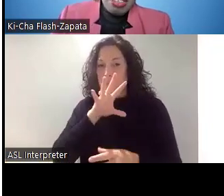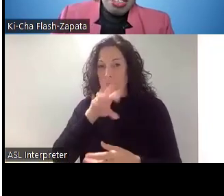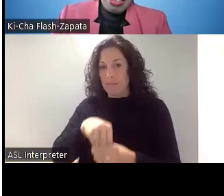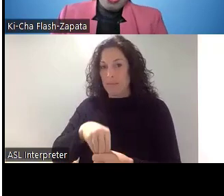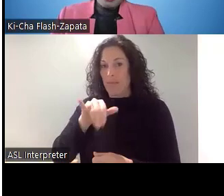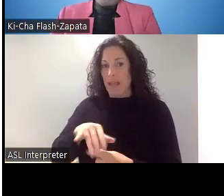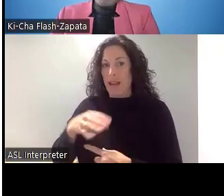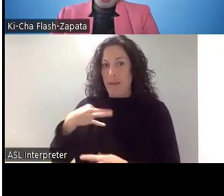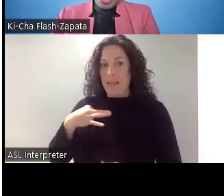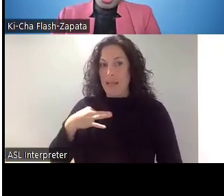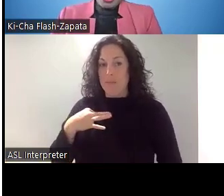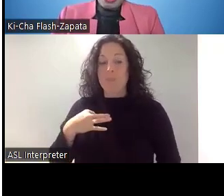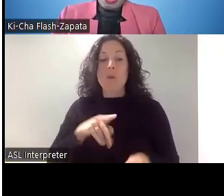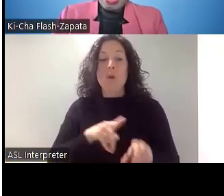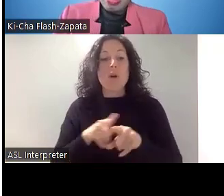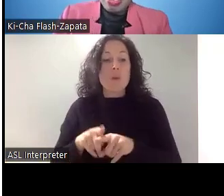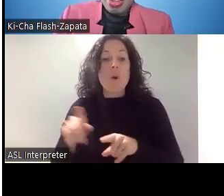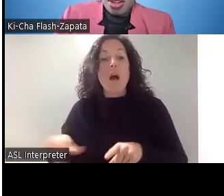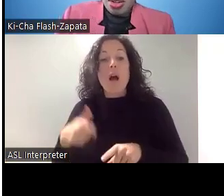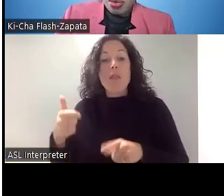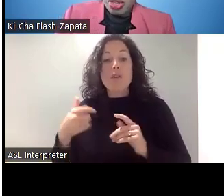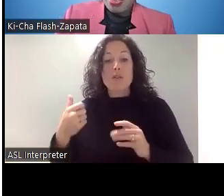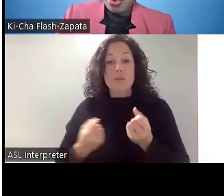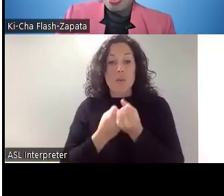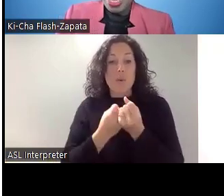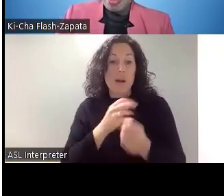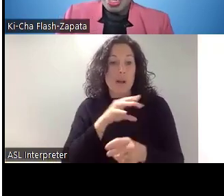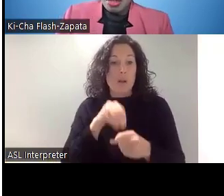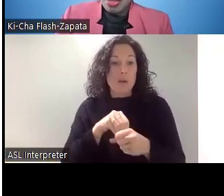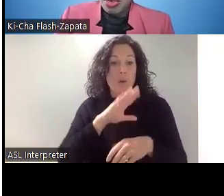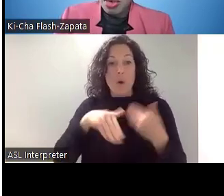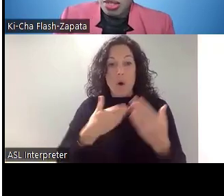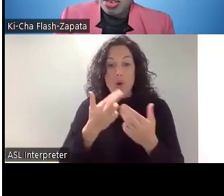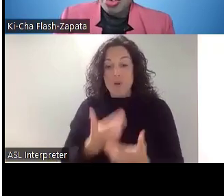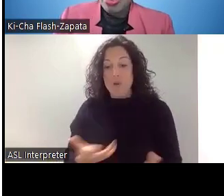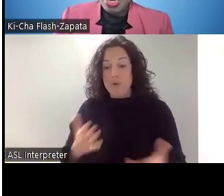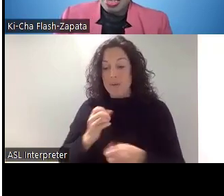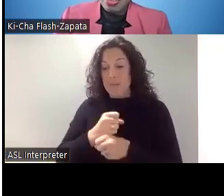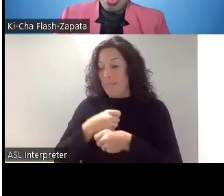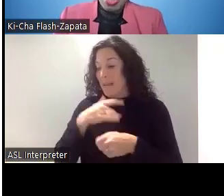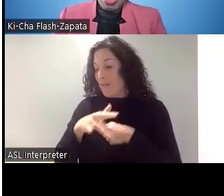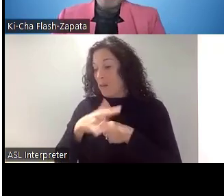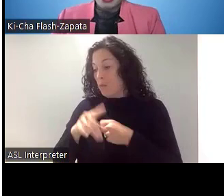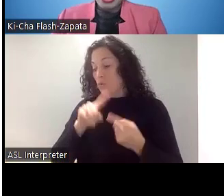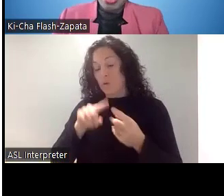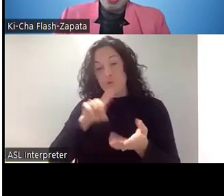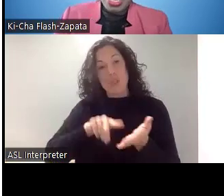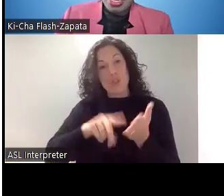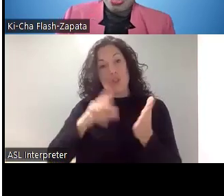Also, other support includes all resource made available to a researcher in support of and/or related